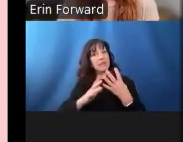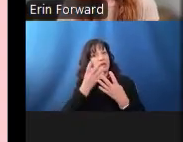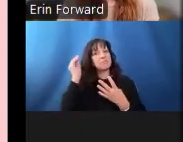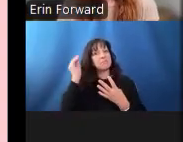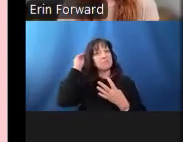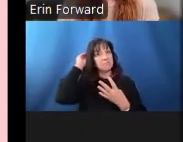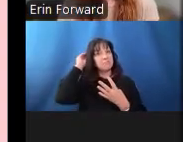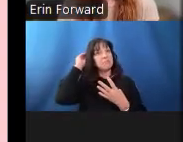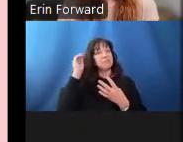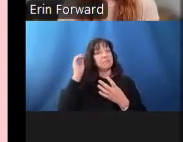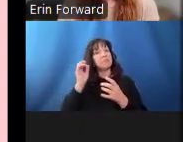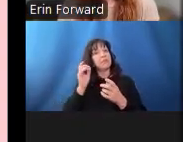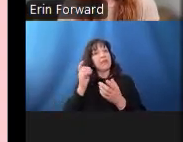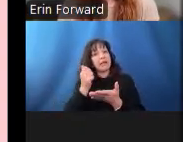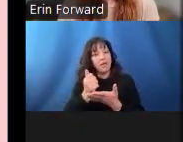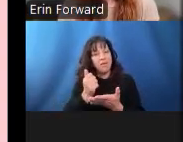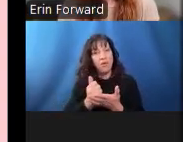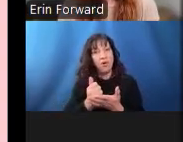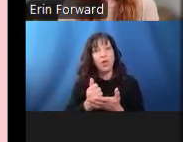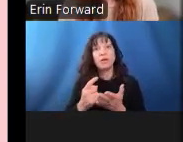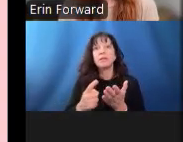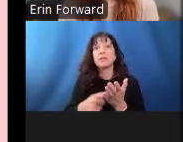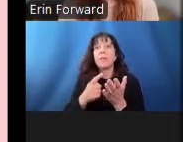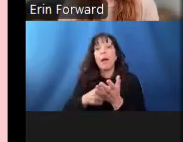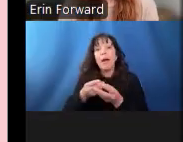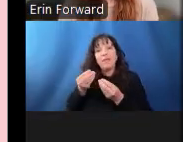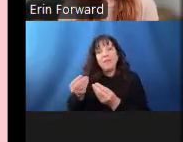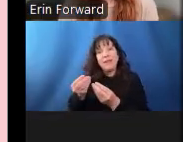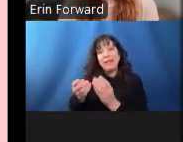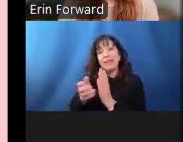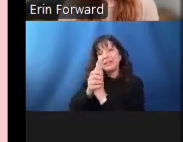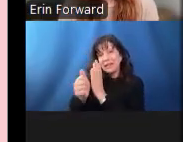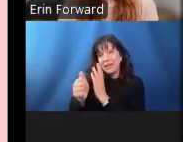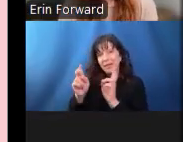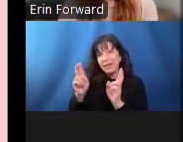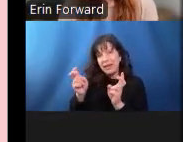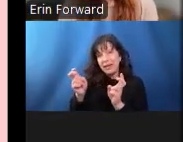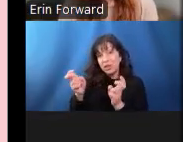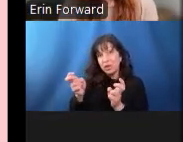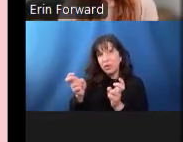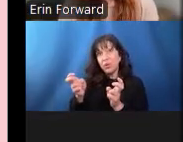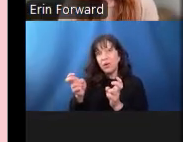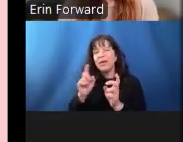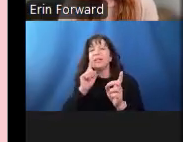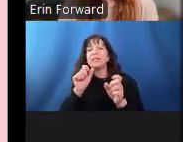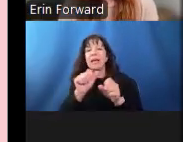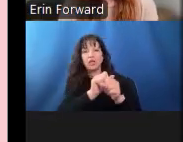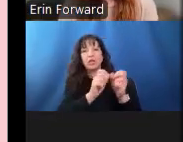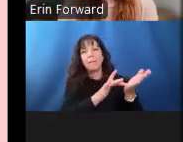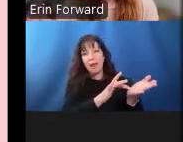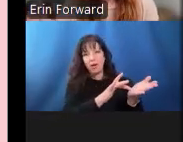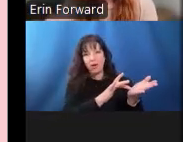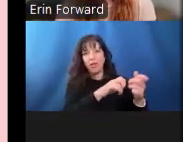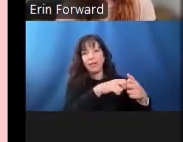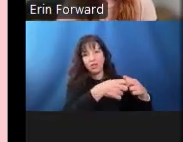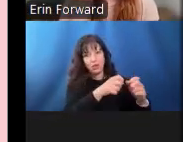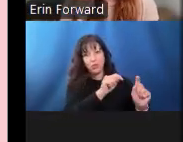helpful, because sometimes a feeding skill issue is actually a medical issue, and we just don't know. And so my old mentor